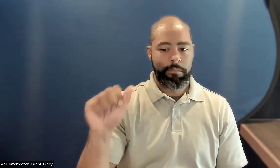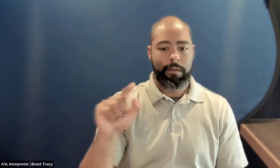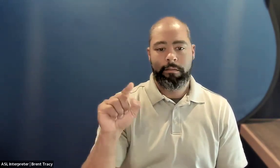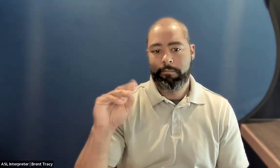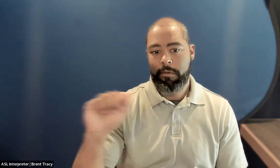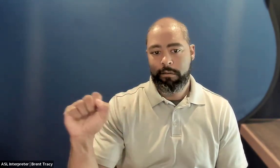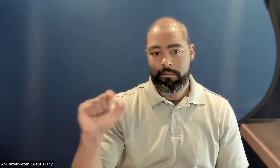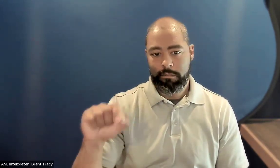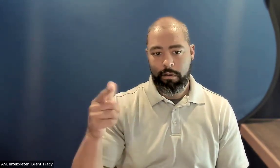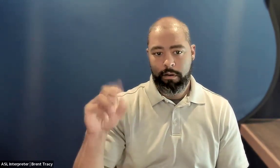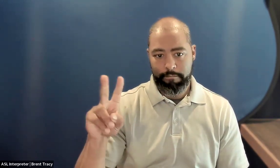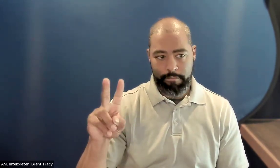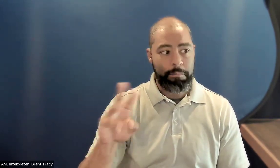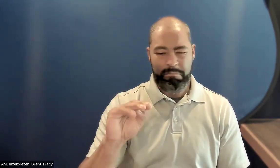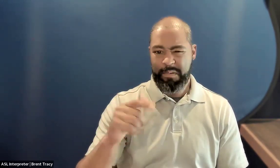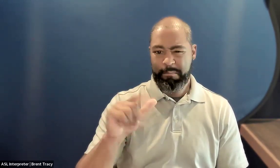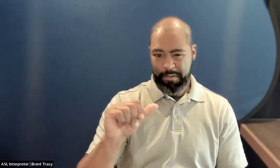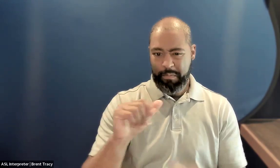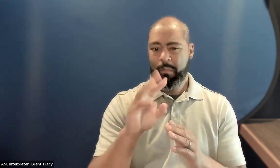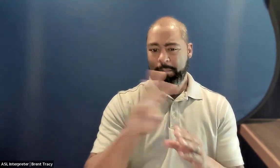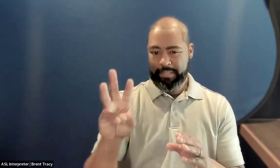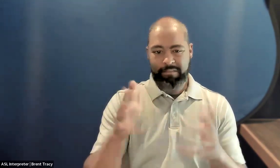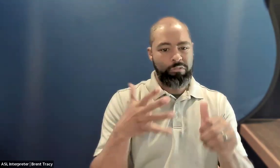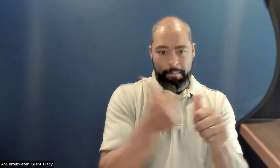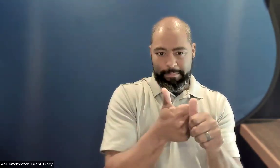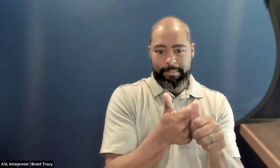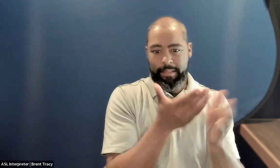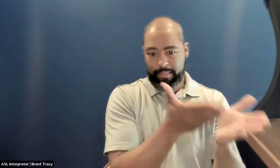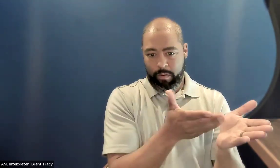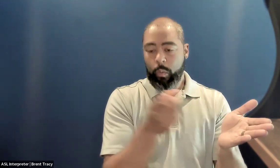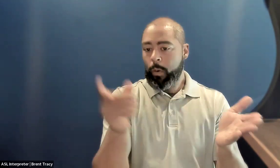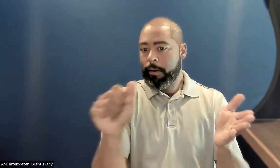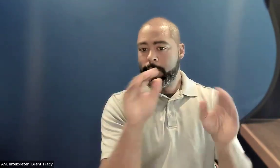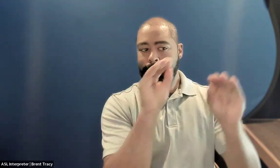And the MEEPA website has been updated and will continue to be updated with the latest information.